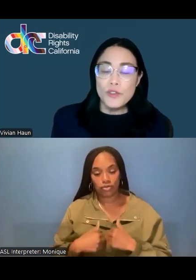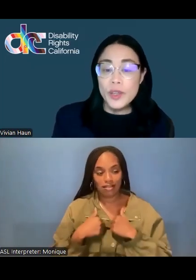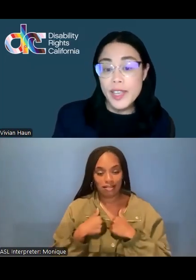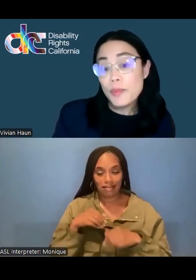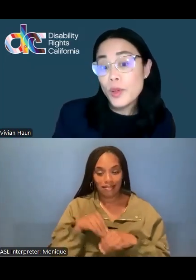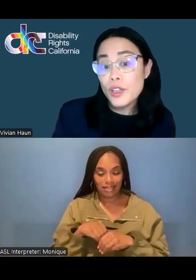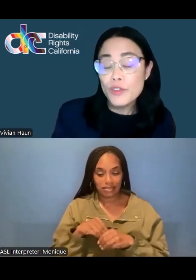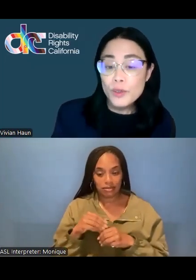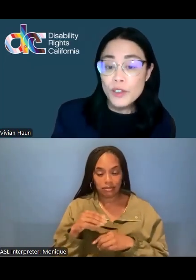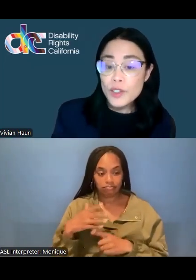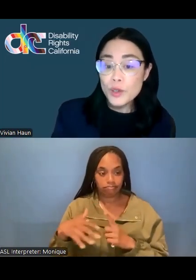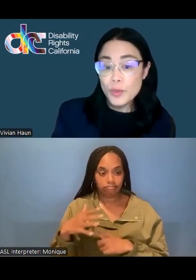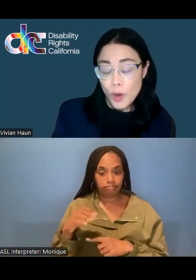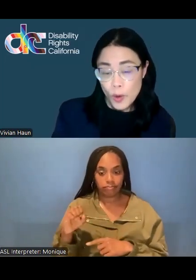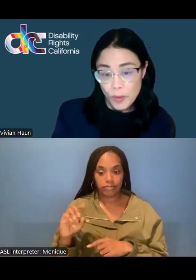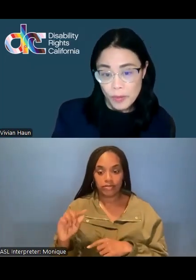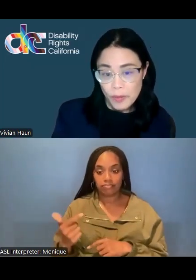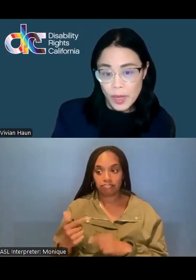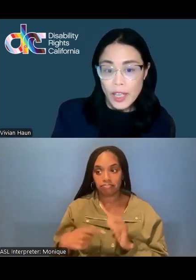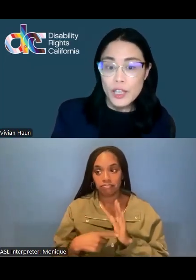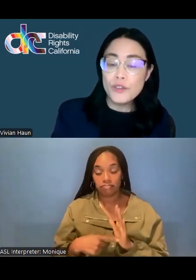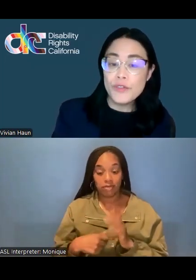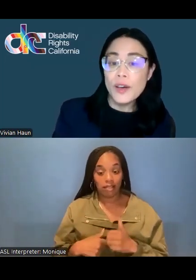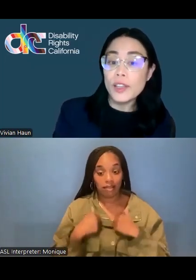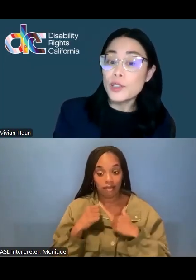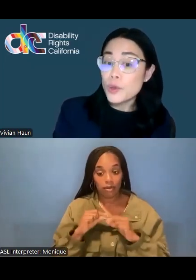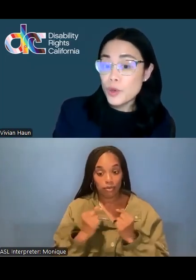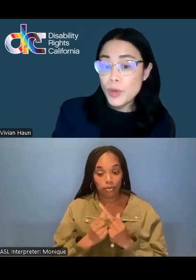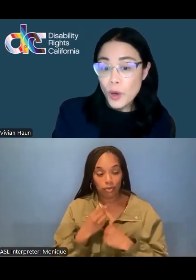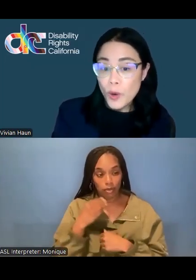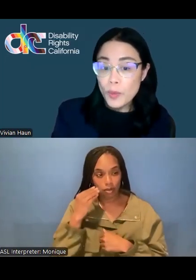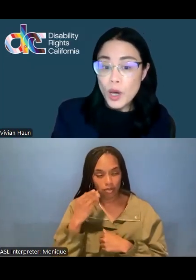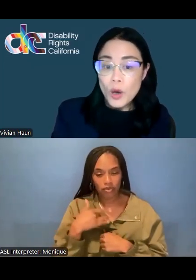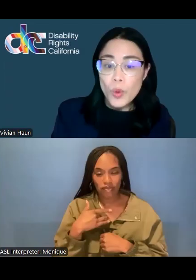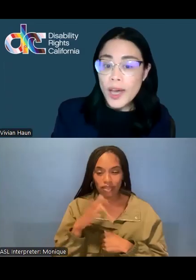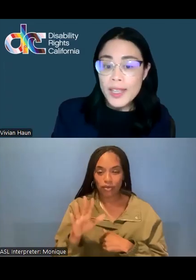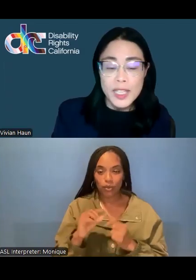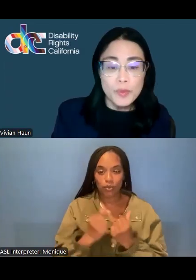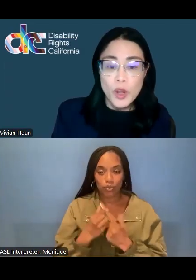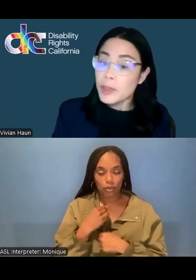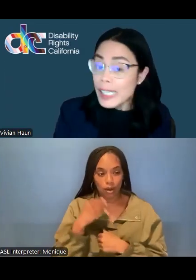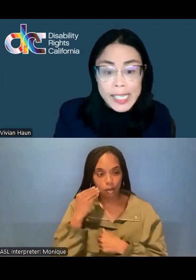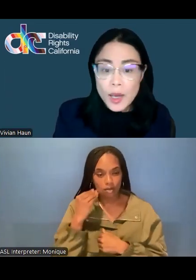So, for example, if you lived in a group home and you felt like your group home was inappropriately